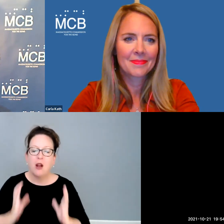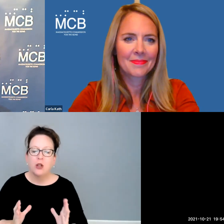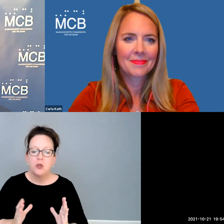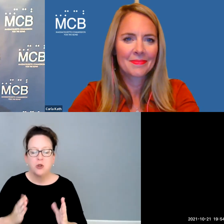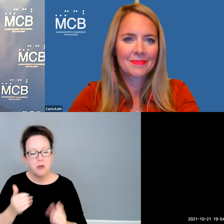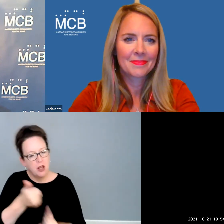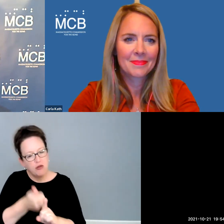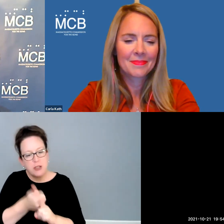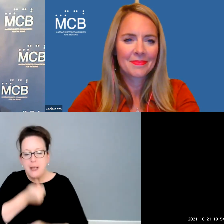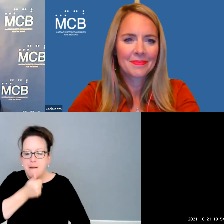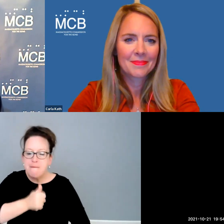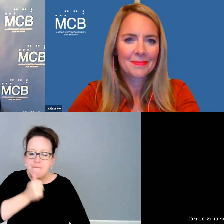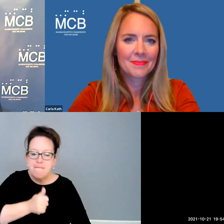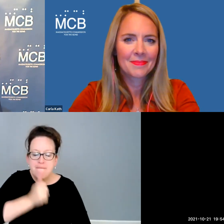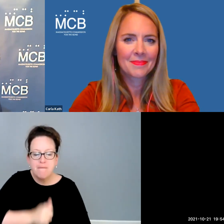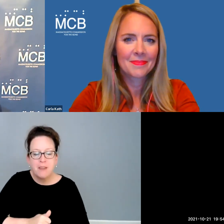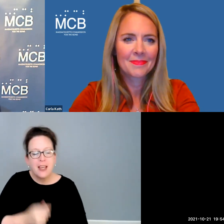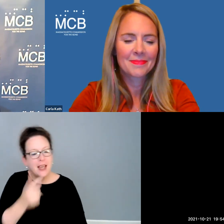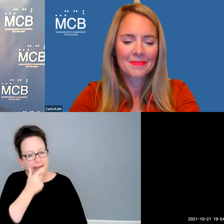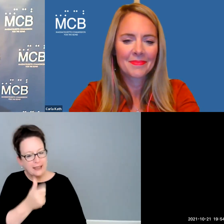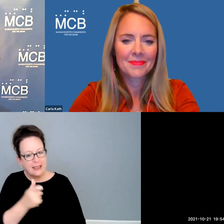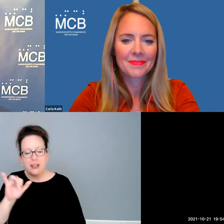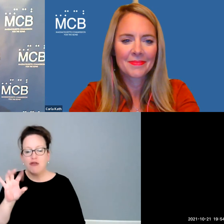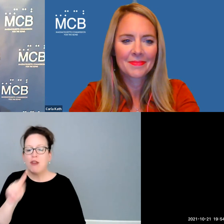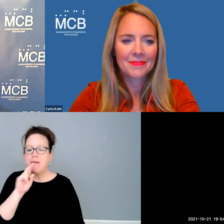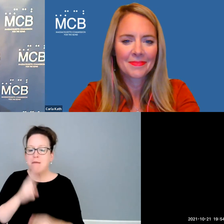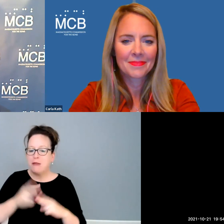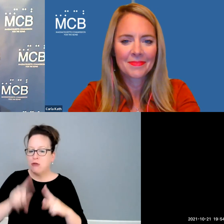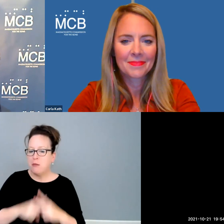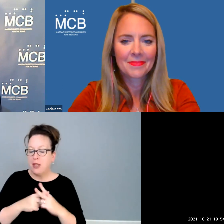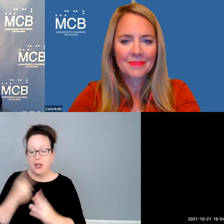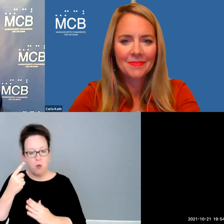top, one of the one of the programs that I'm trying to push and we actually did.